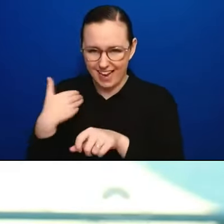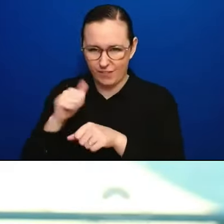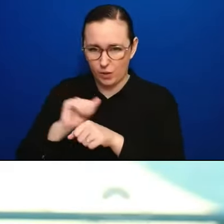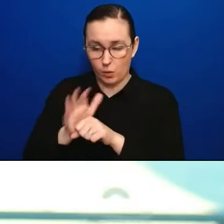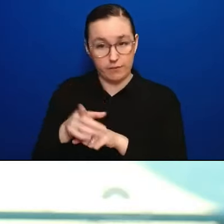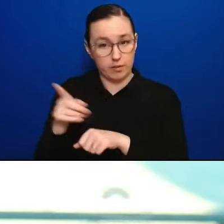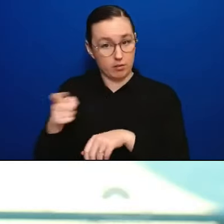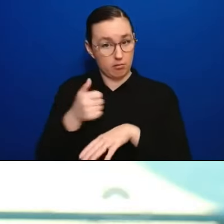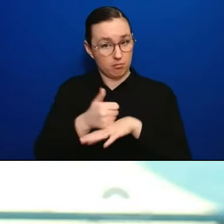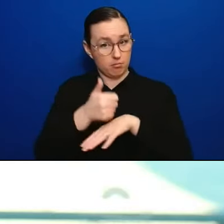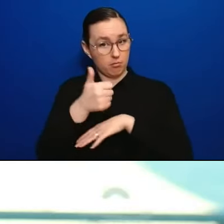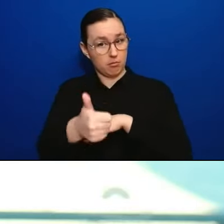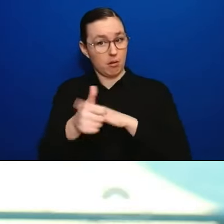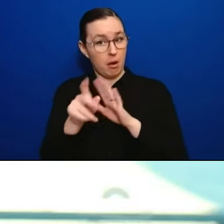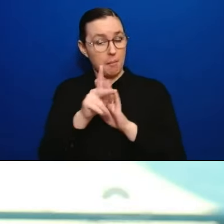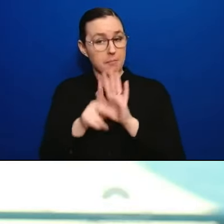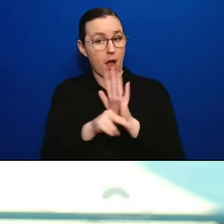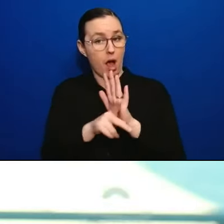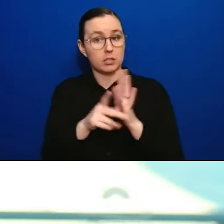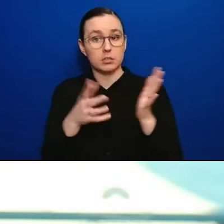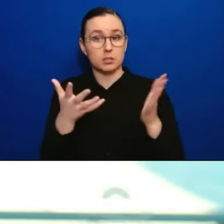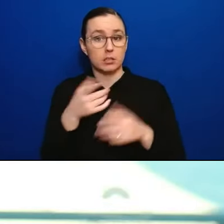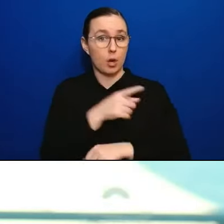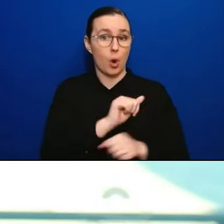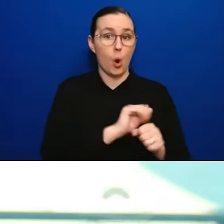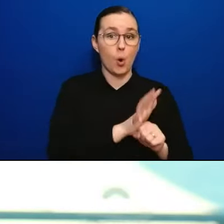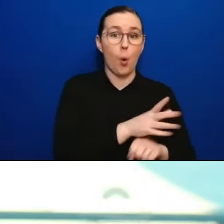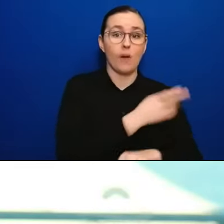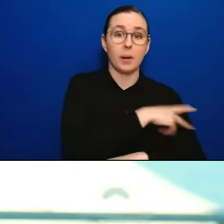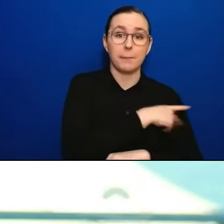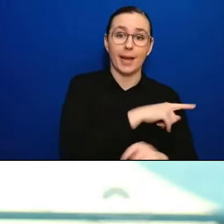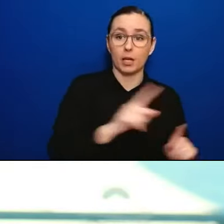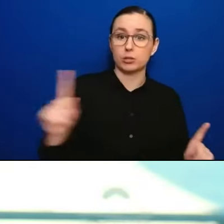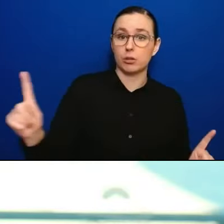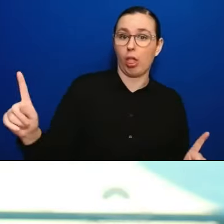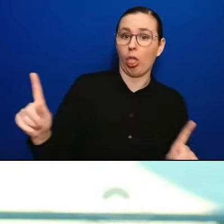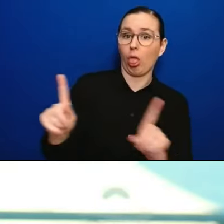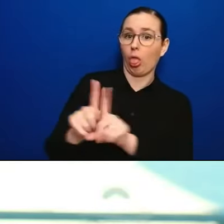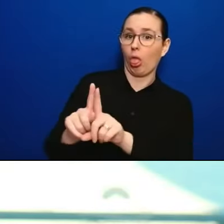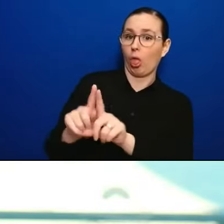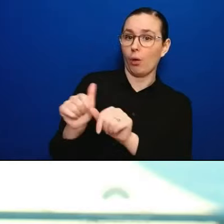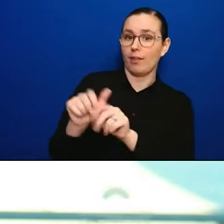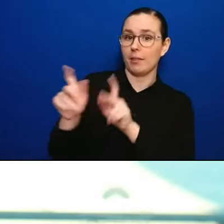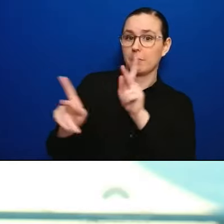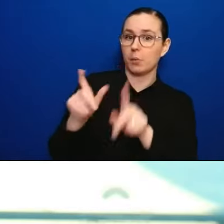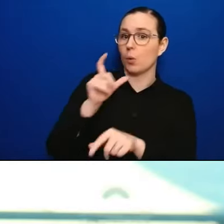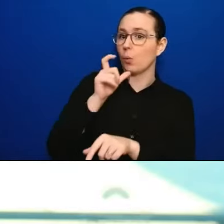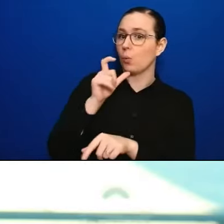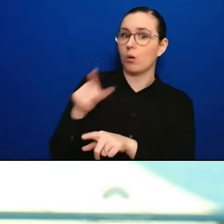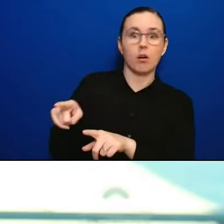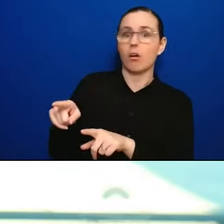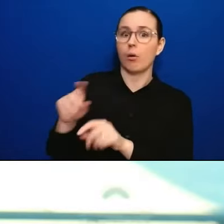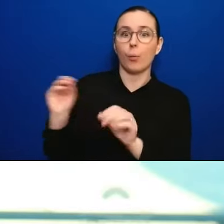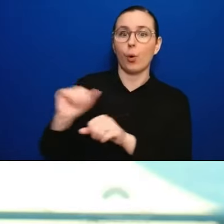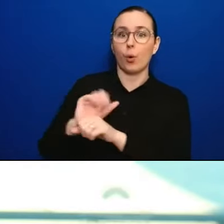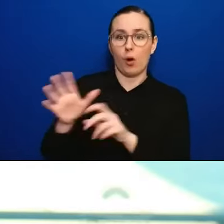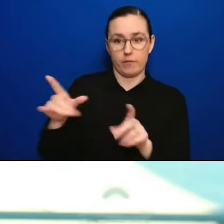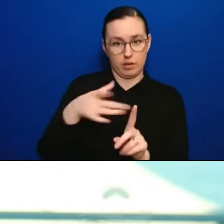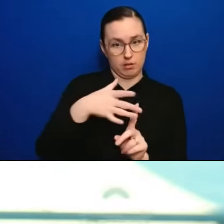So how much is that related to the policy of not keeping COVID patients separate, putting them